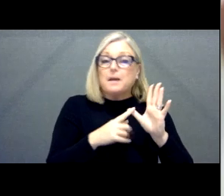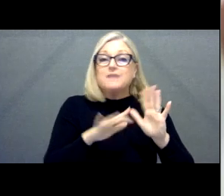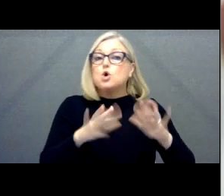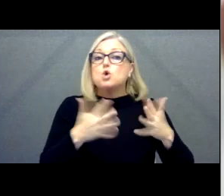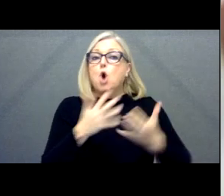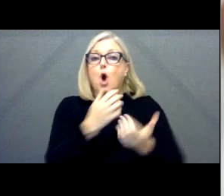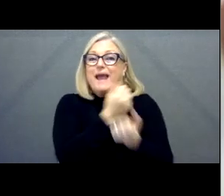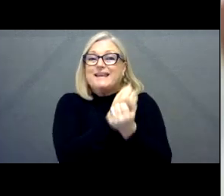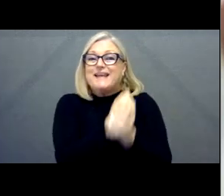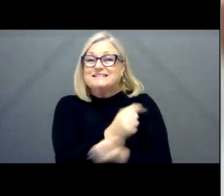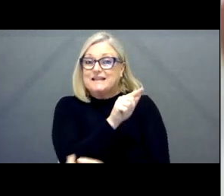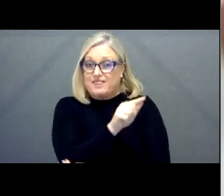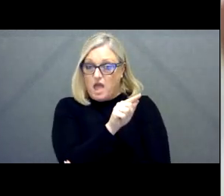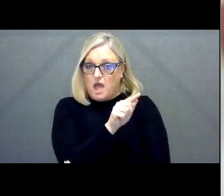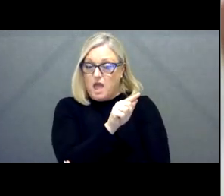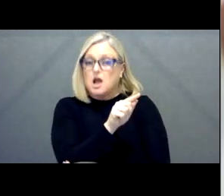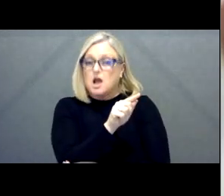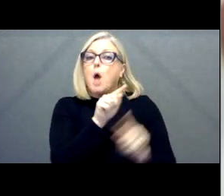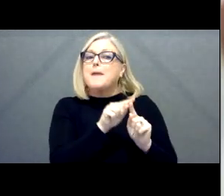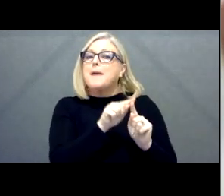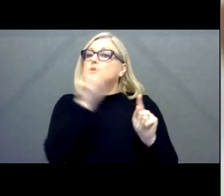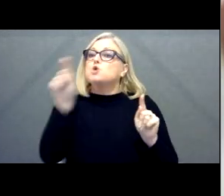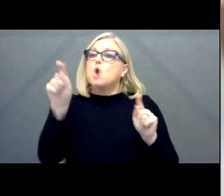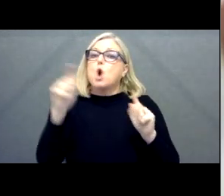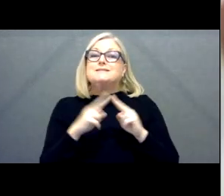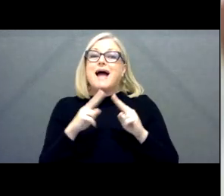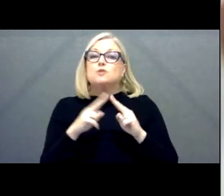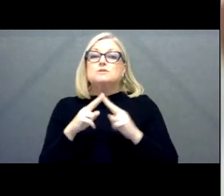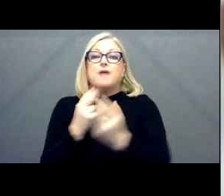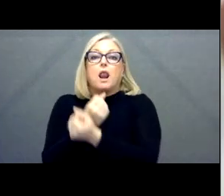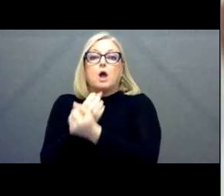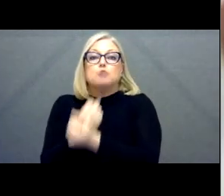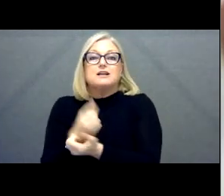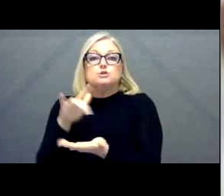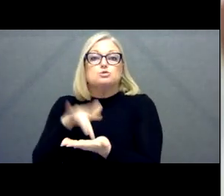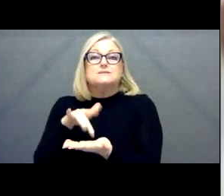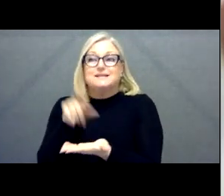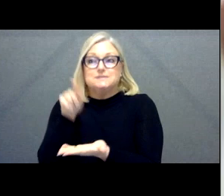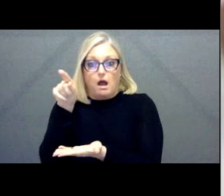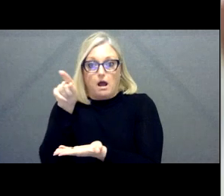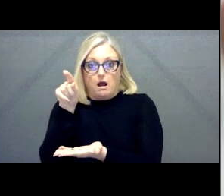you're probably in Townsville Correctional Centre or somewhere um if you as I mentioned about the